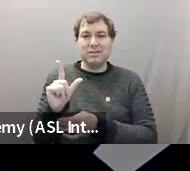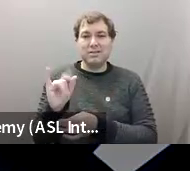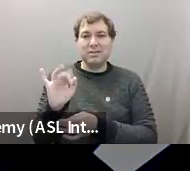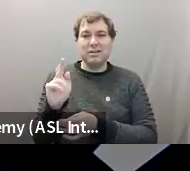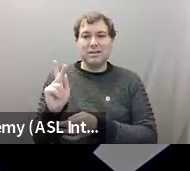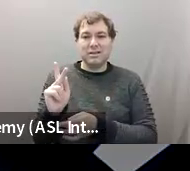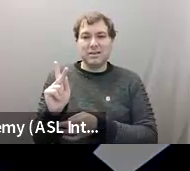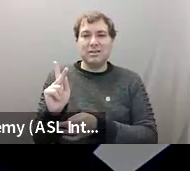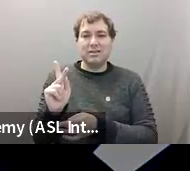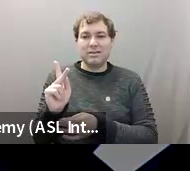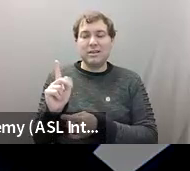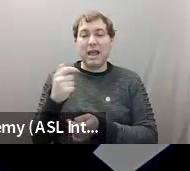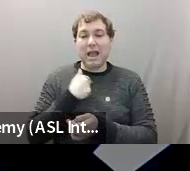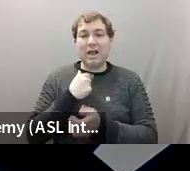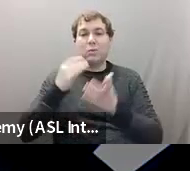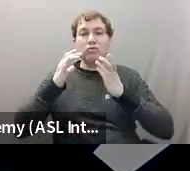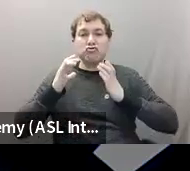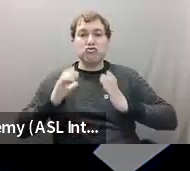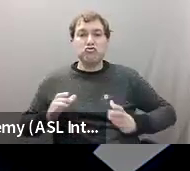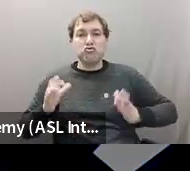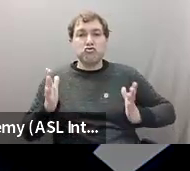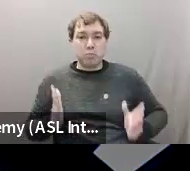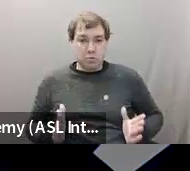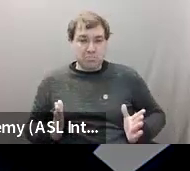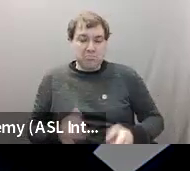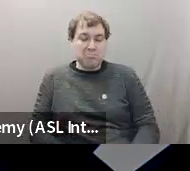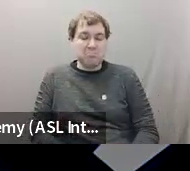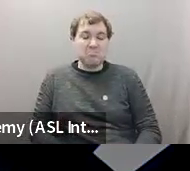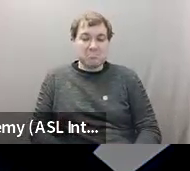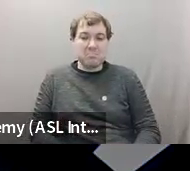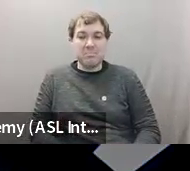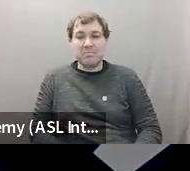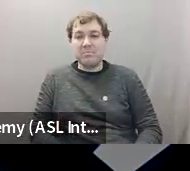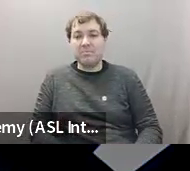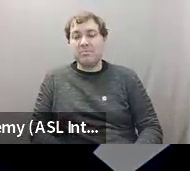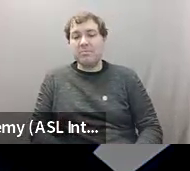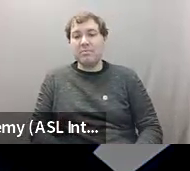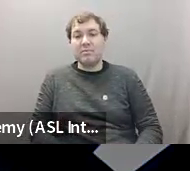james turner: I was a consumer. james turner: and Linda can test this